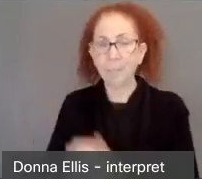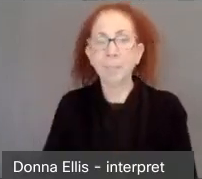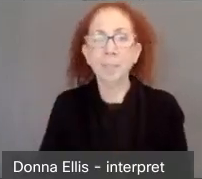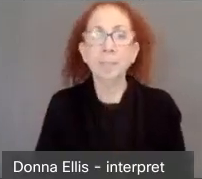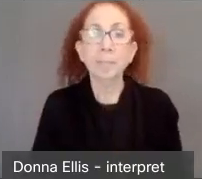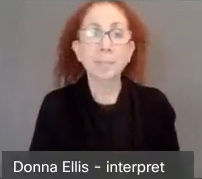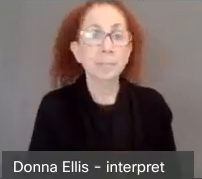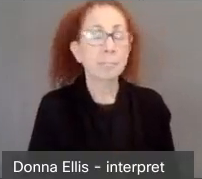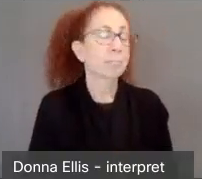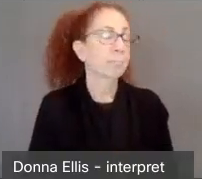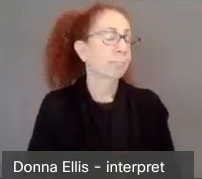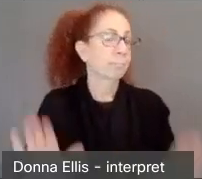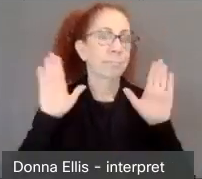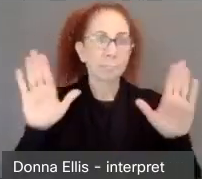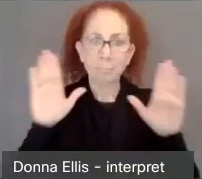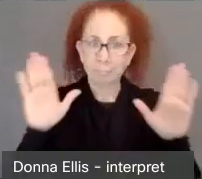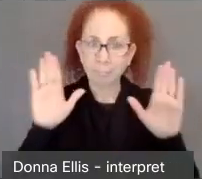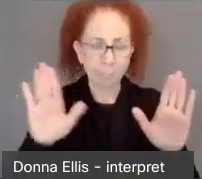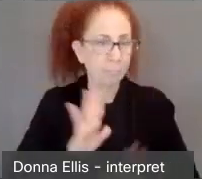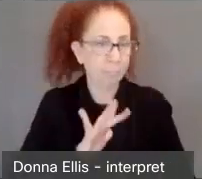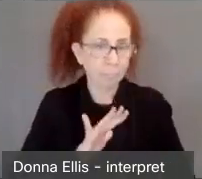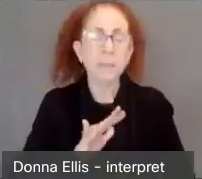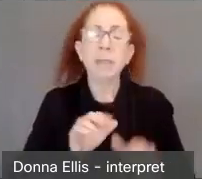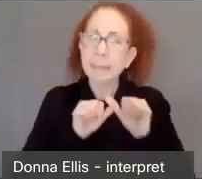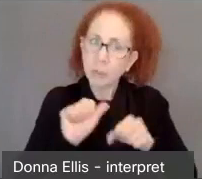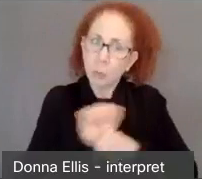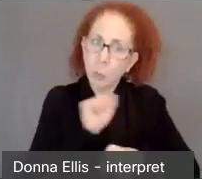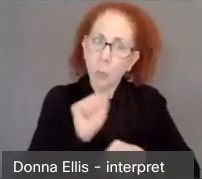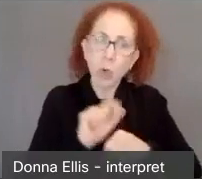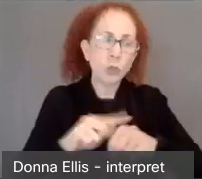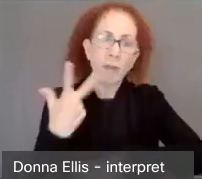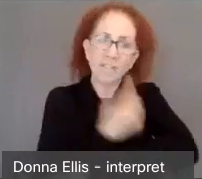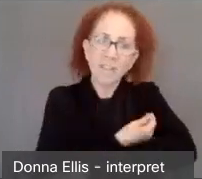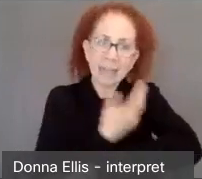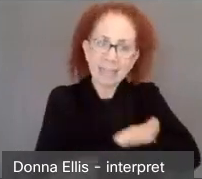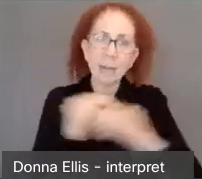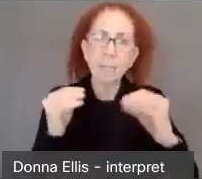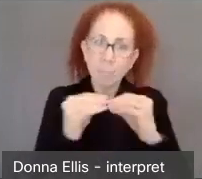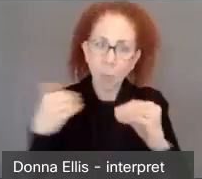This is great news as we continue to work to vaccinate more members of our community.